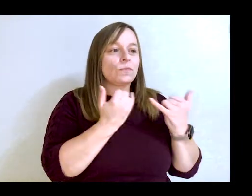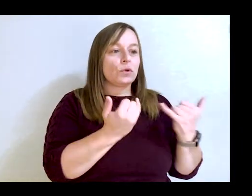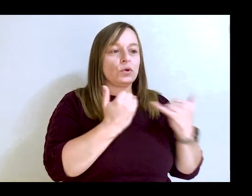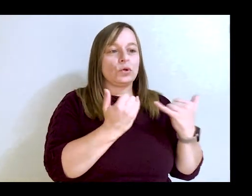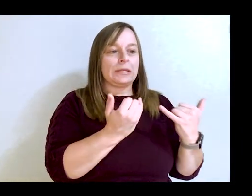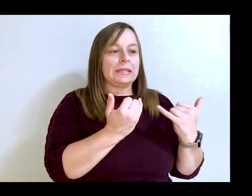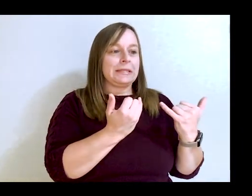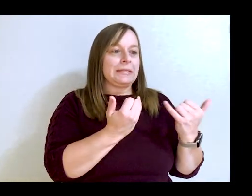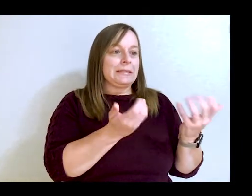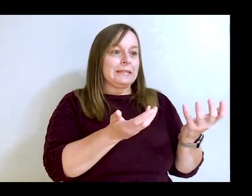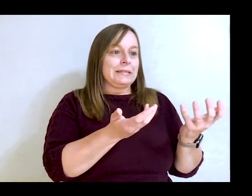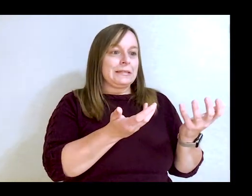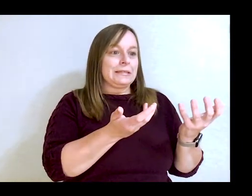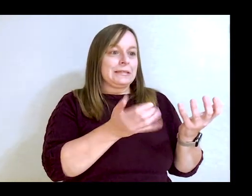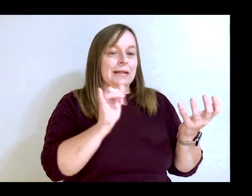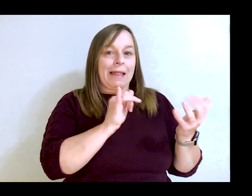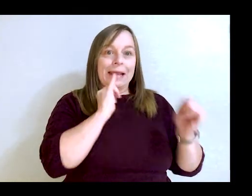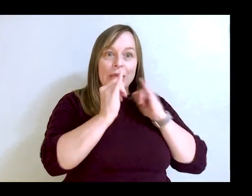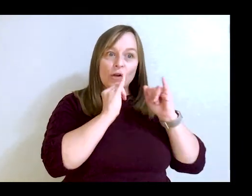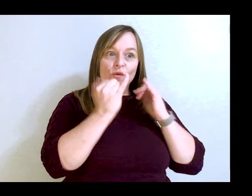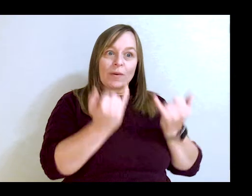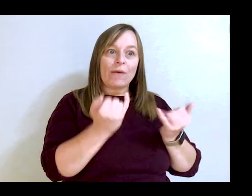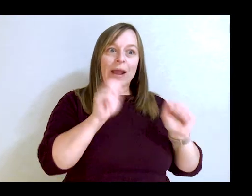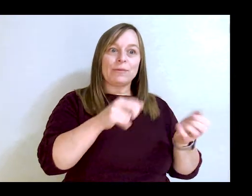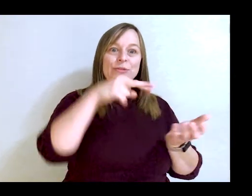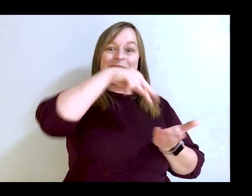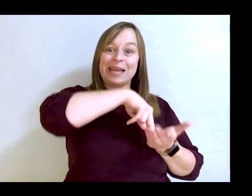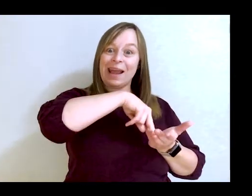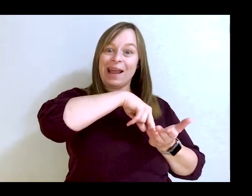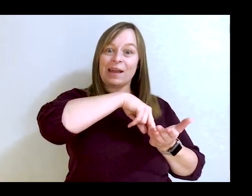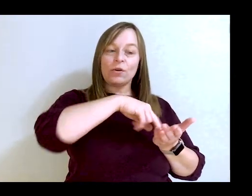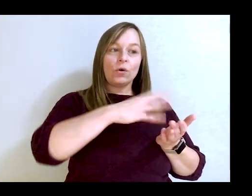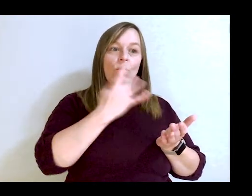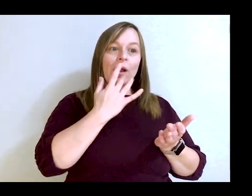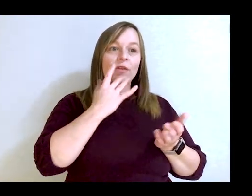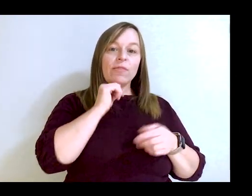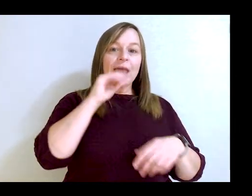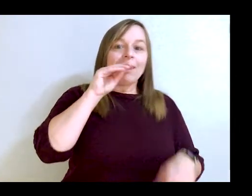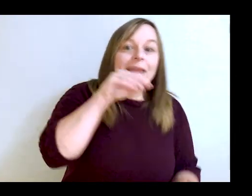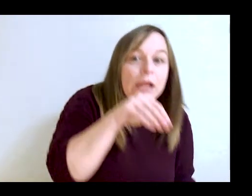Currently.. as we do this interview, we're able to stand up rather than lean